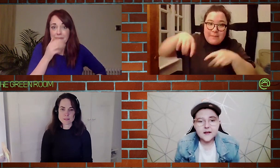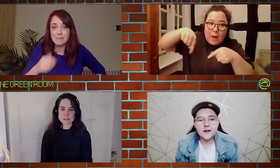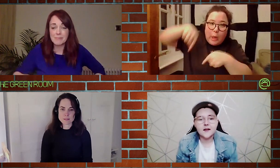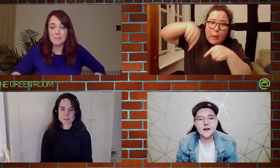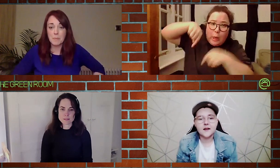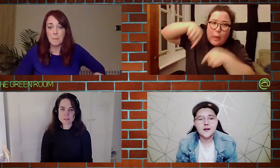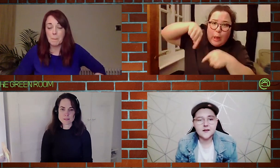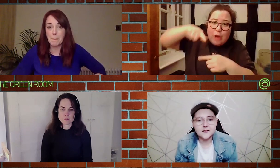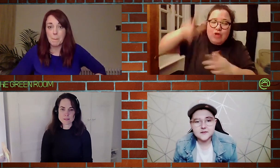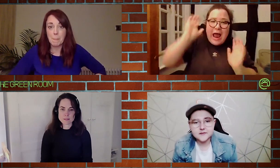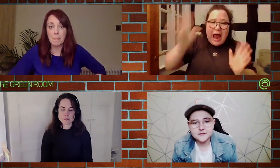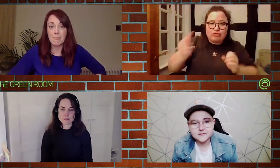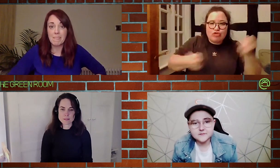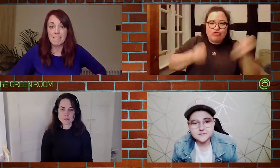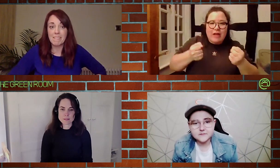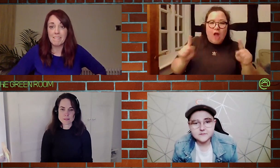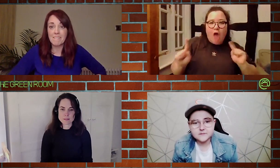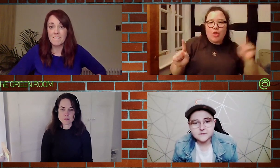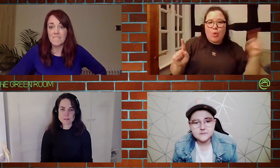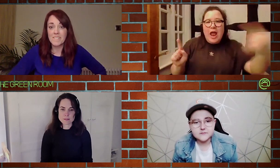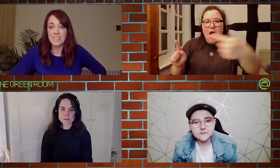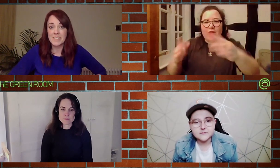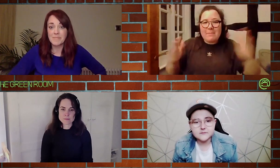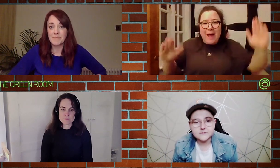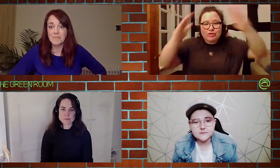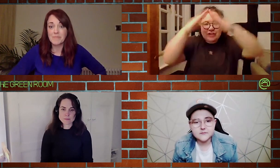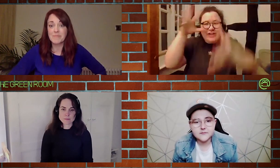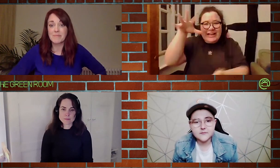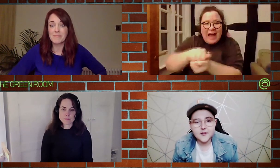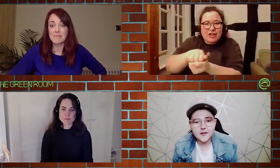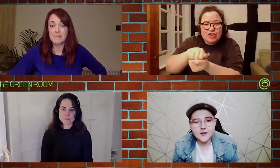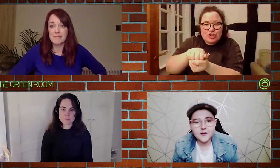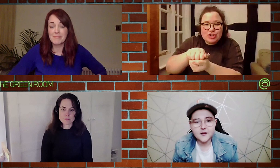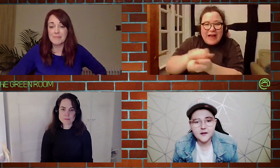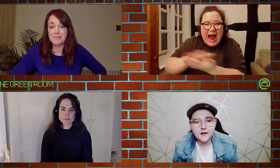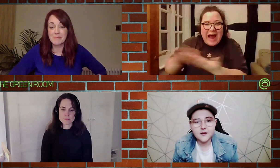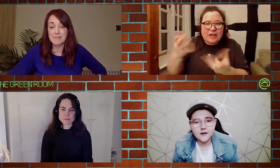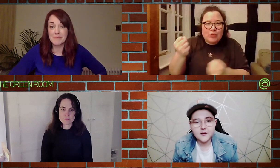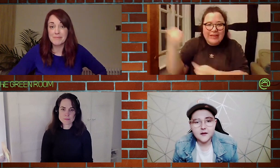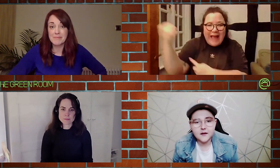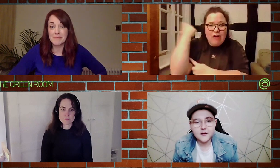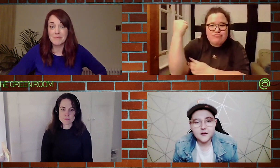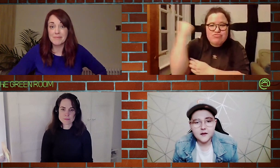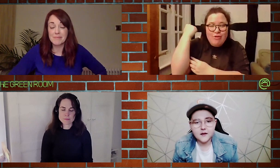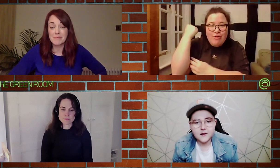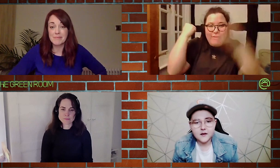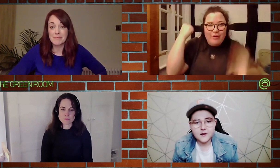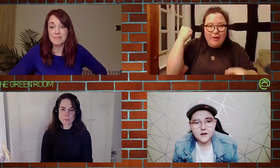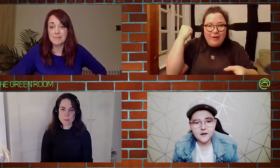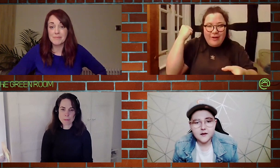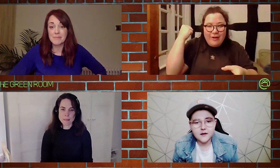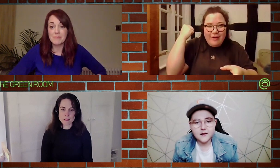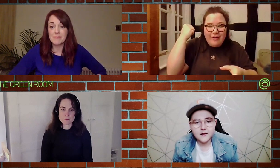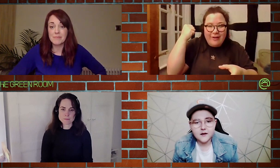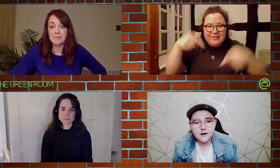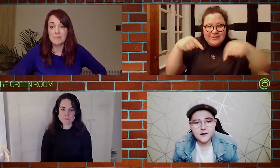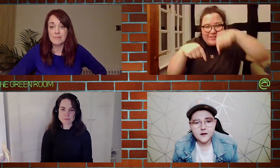people and say that haggis was a real animal and I would show this sign and I would say we go on to the mountains to catch the haggis with Irn Bru